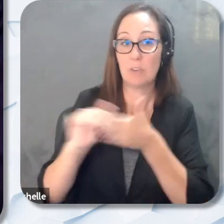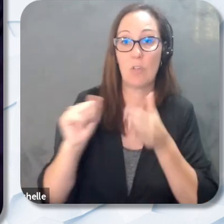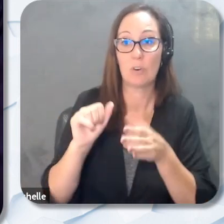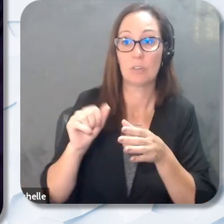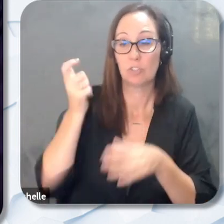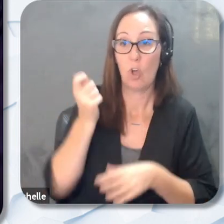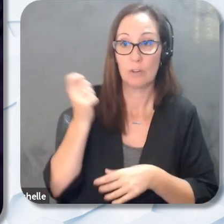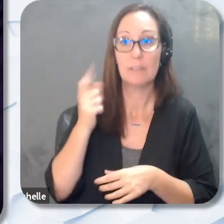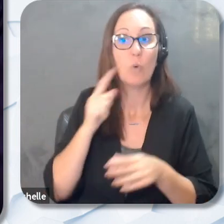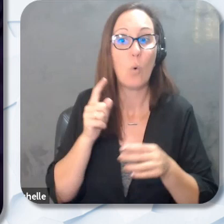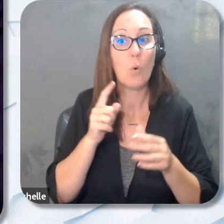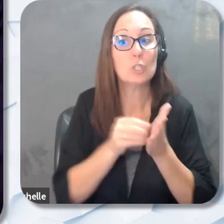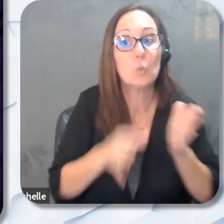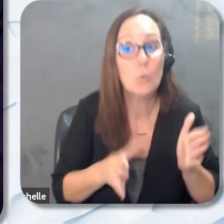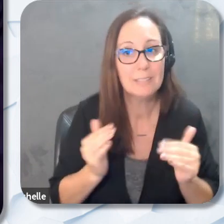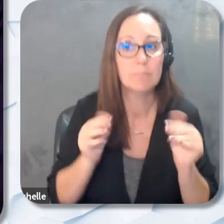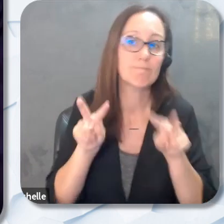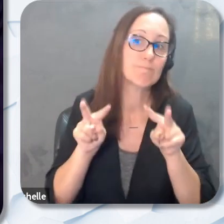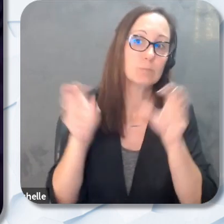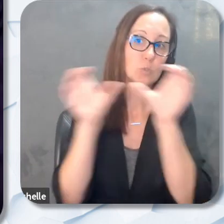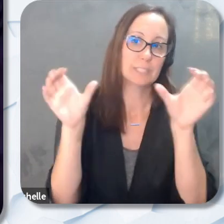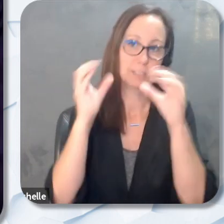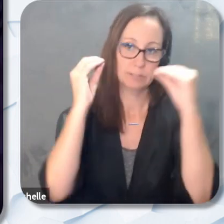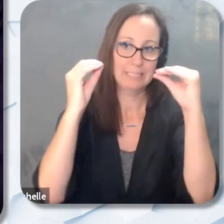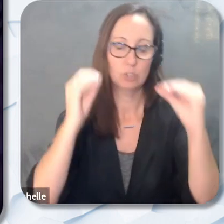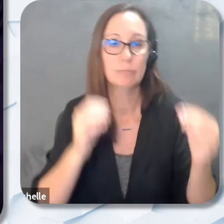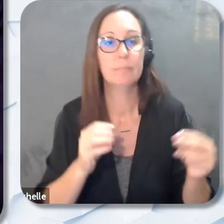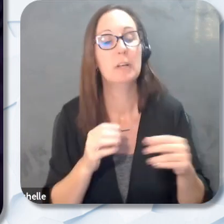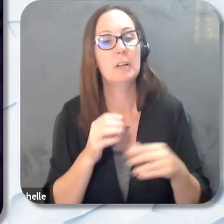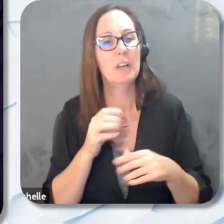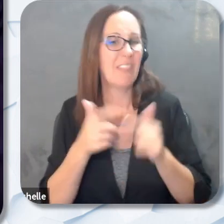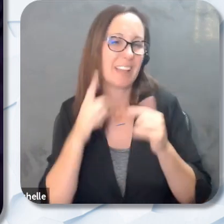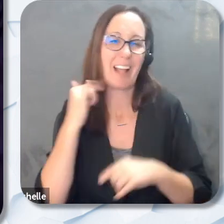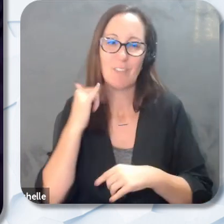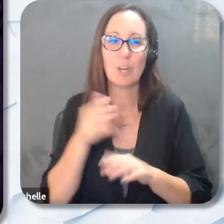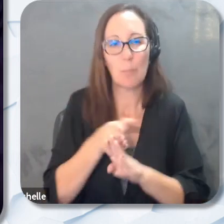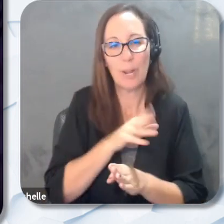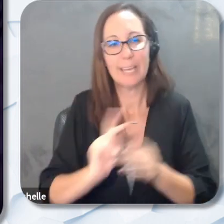seeking a teaching credential. And, of course, the pre California pre kindergarten planning